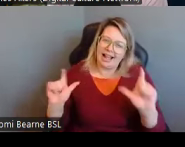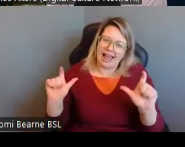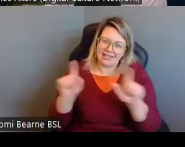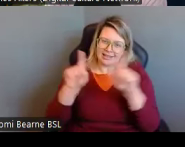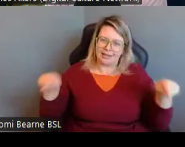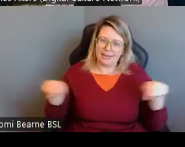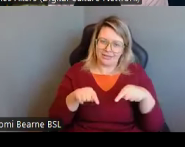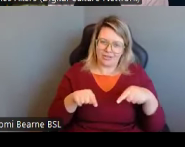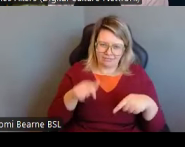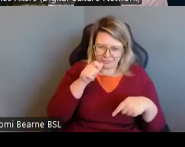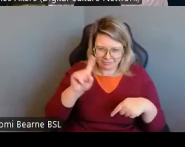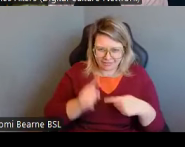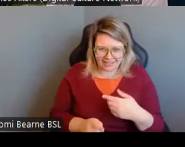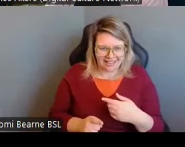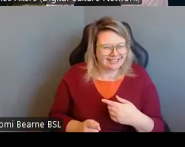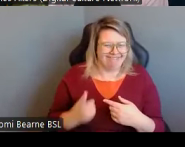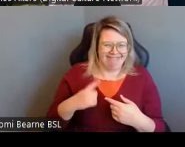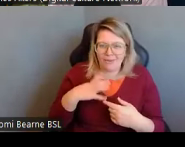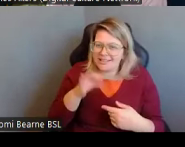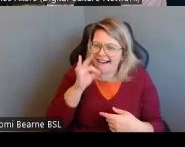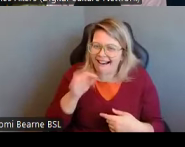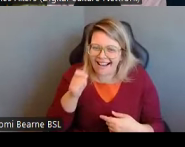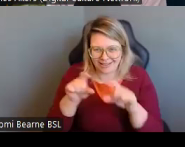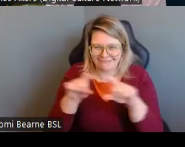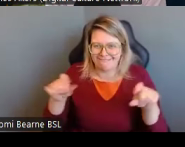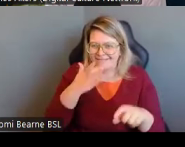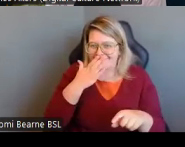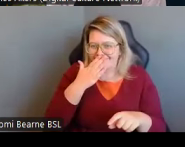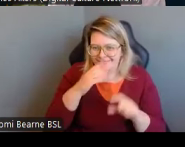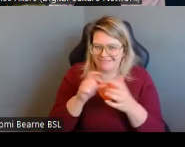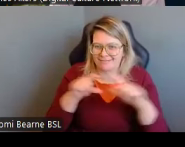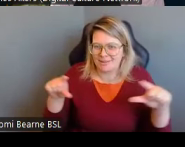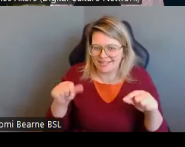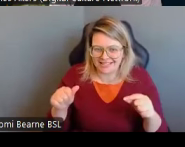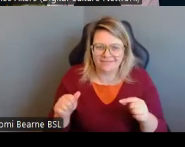Does anybody--? I was going to ask if anybody knows what it is, but I've written it in the bottom right corner. This is the Bayeux Tapestry.